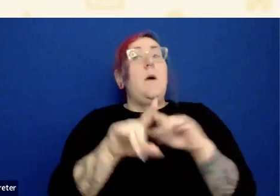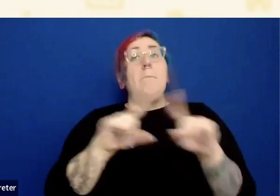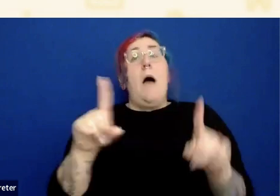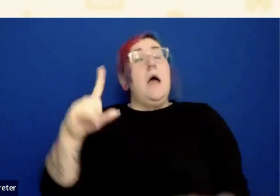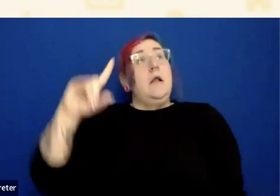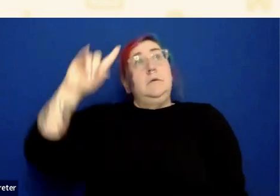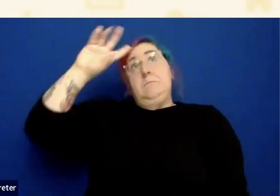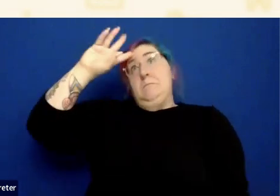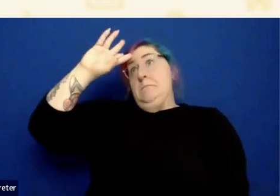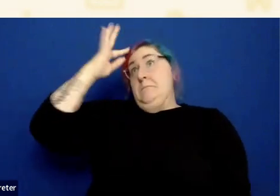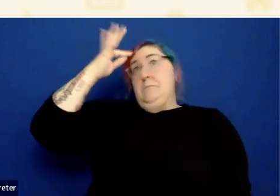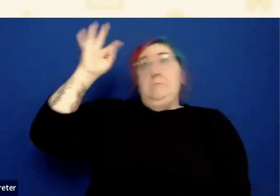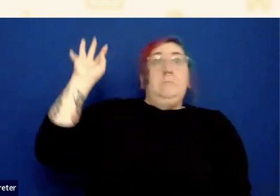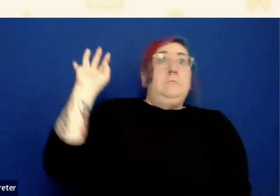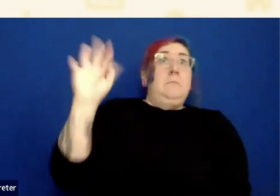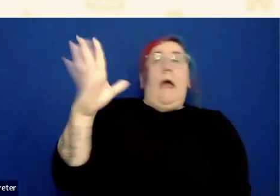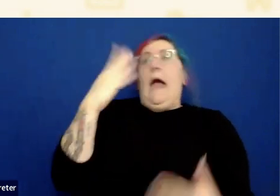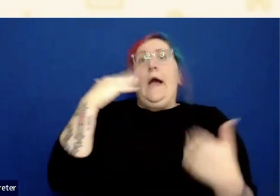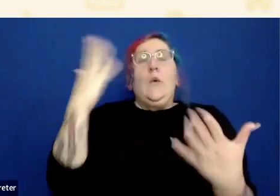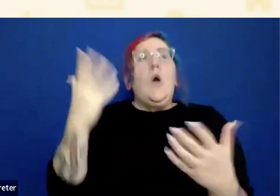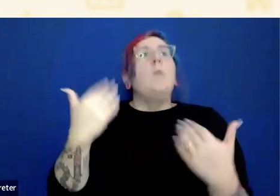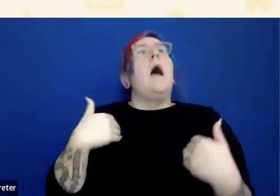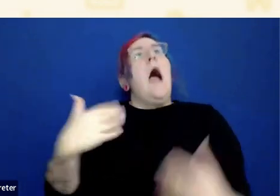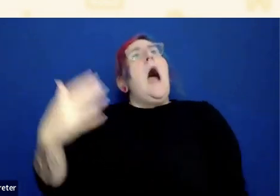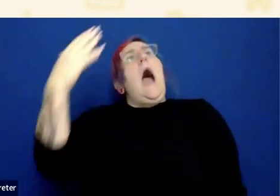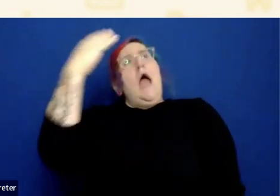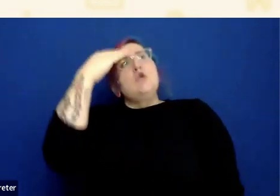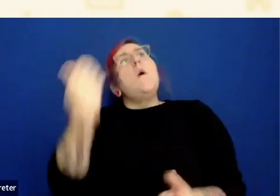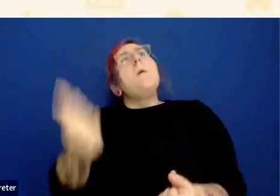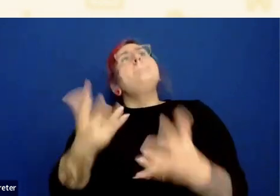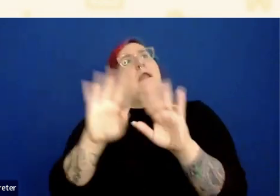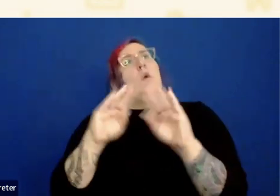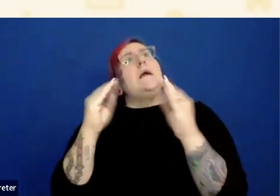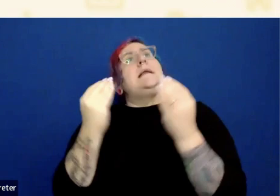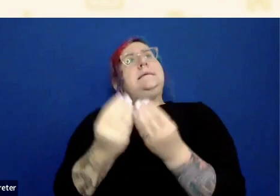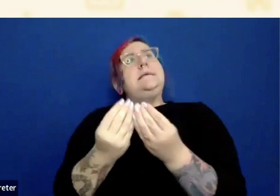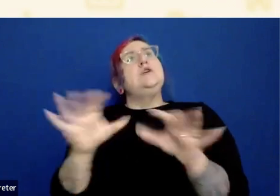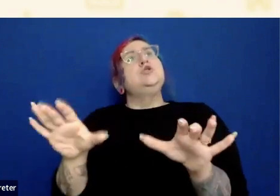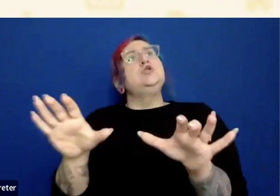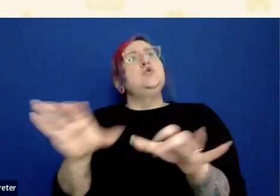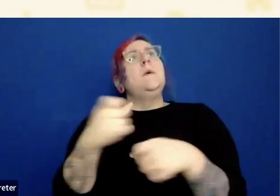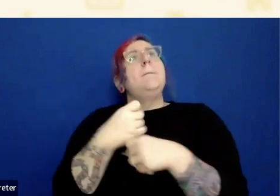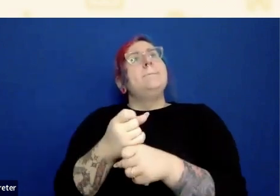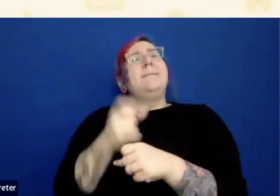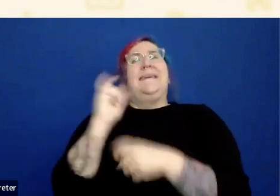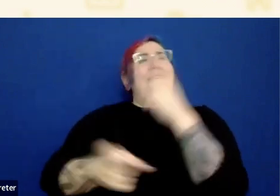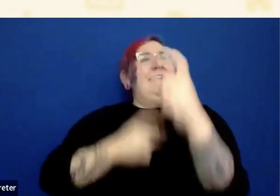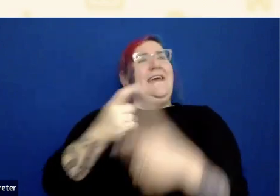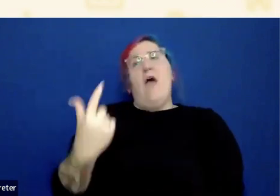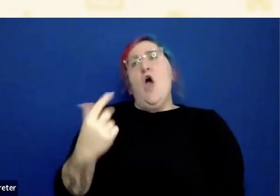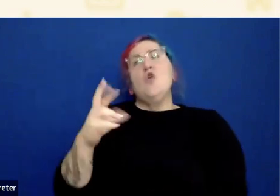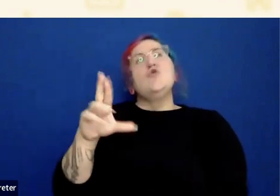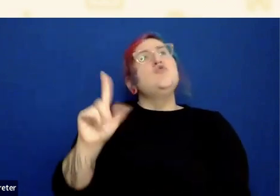I know lots of organizations that do grants to build websites, but not necessarily to fix the websites